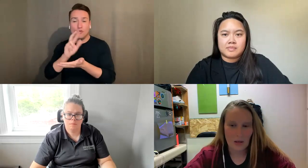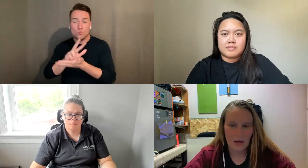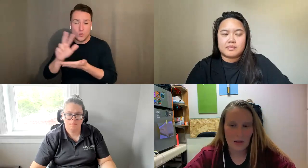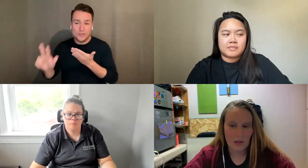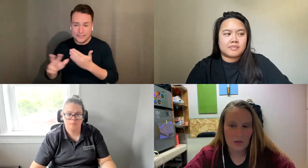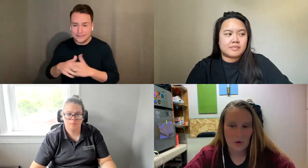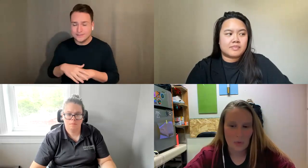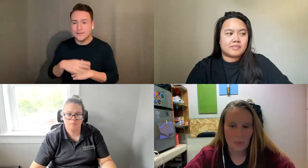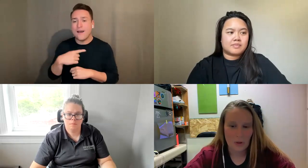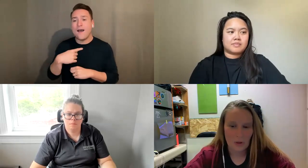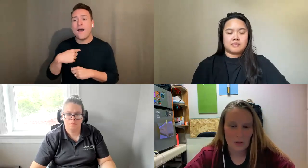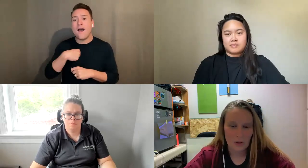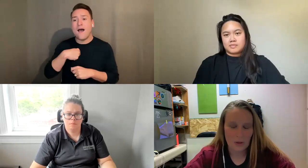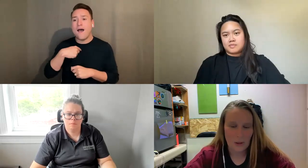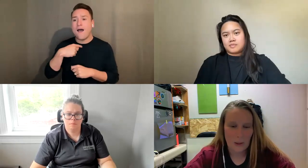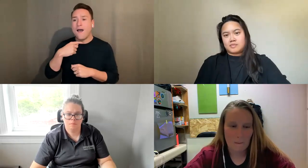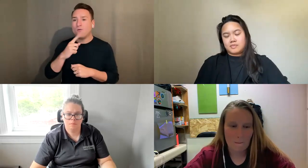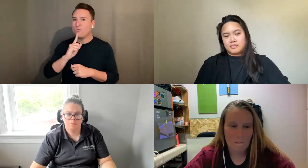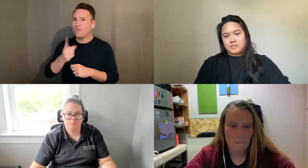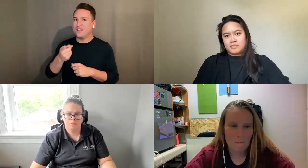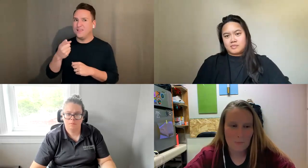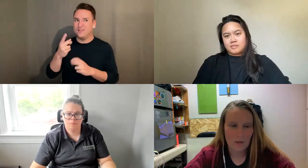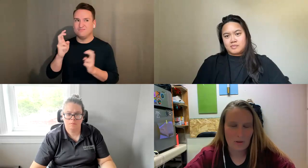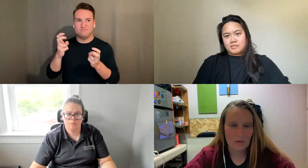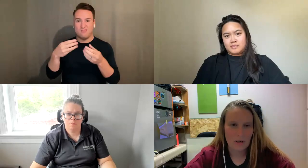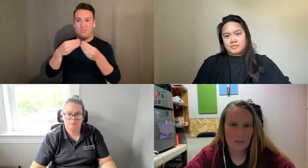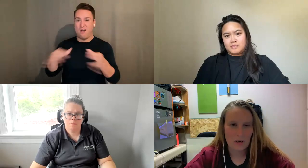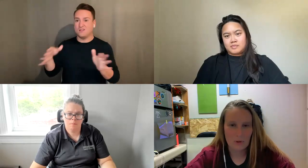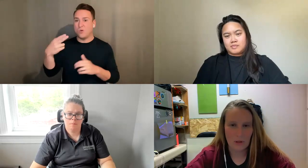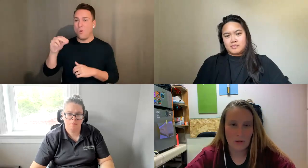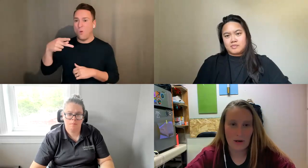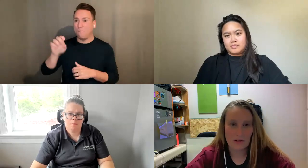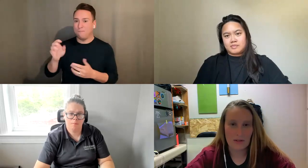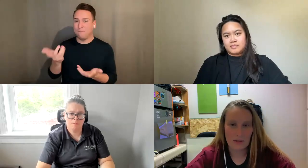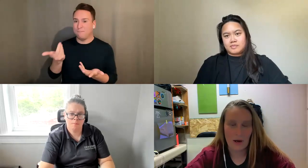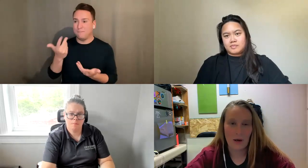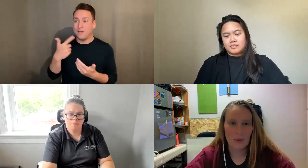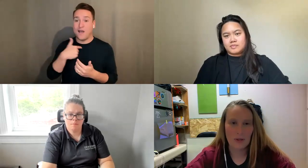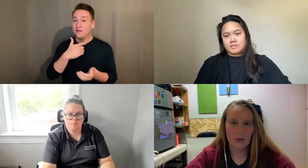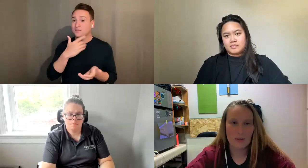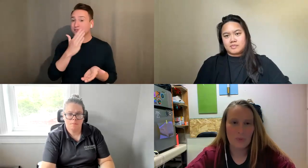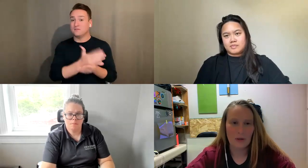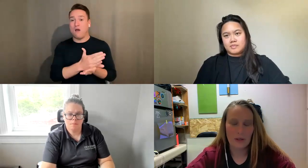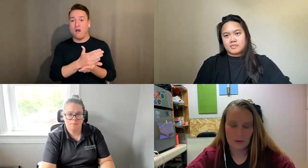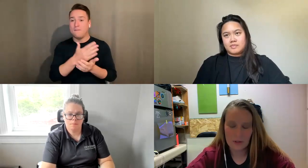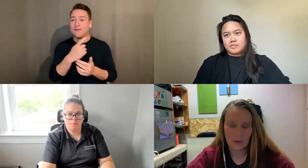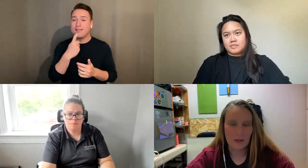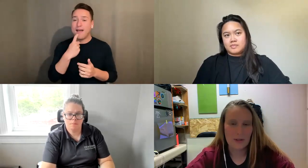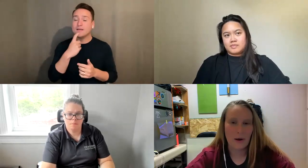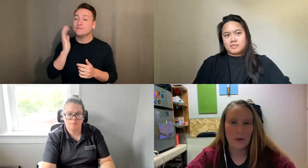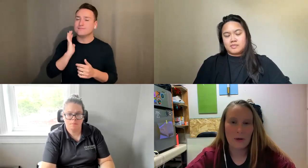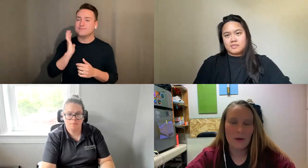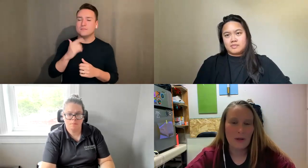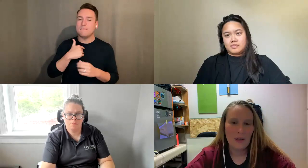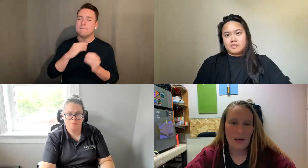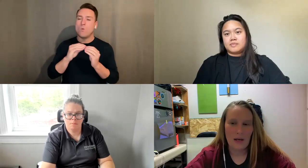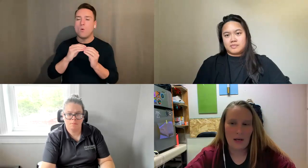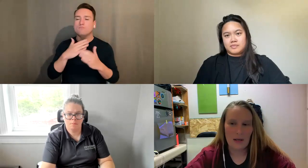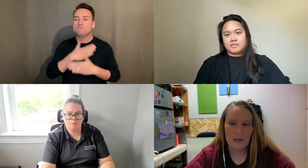And I kind of lost hope in I stopped doing glass as a hobby because back then I was doing it as a hobby.